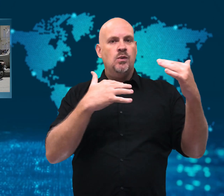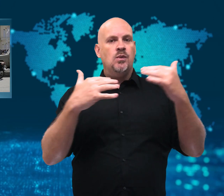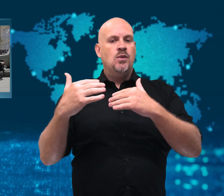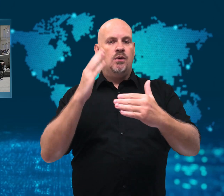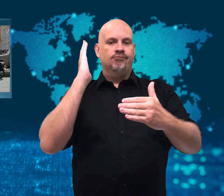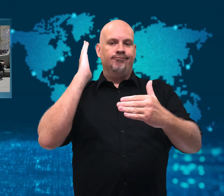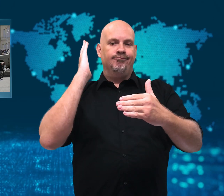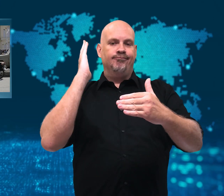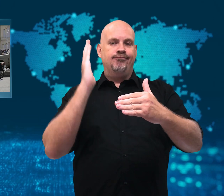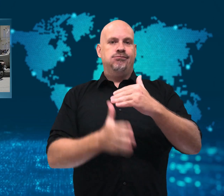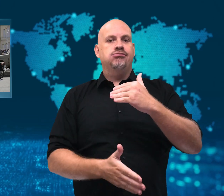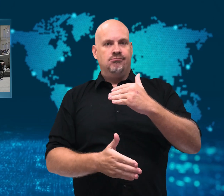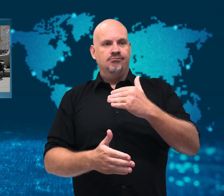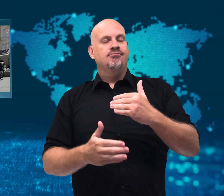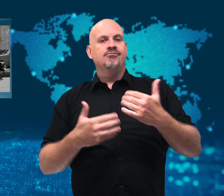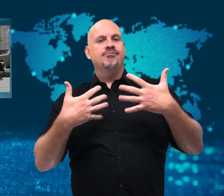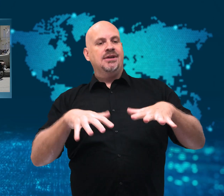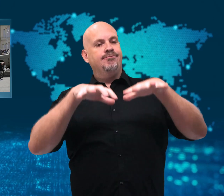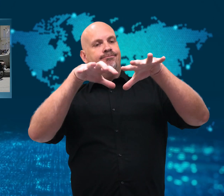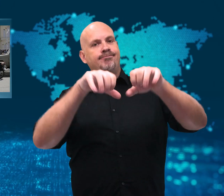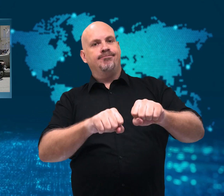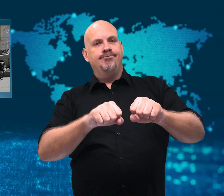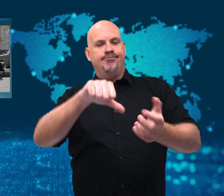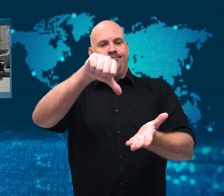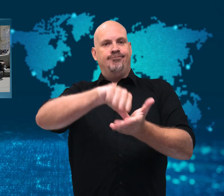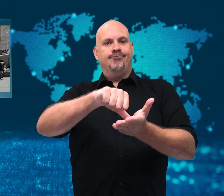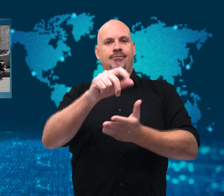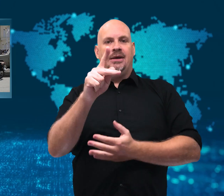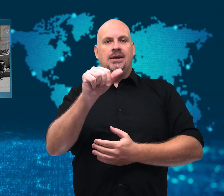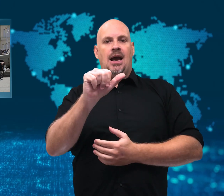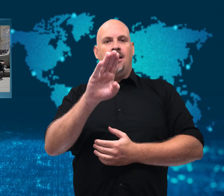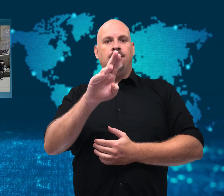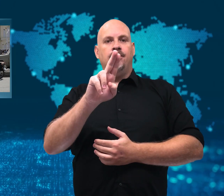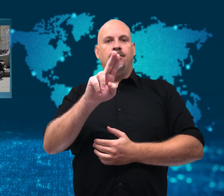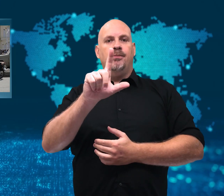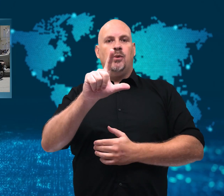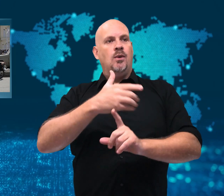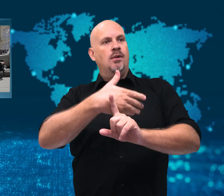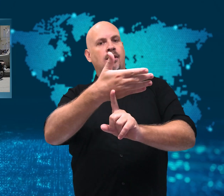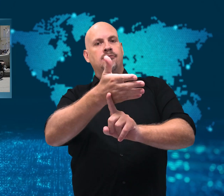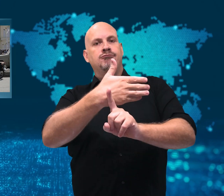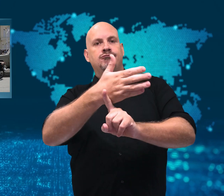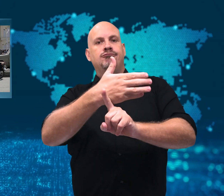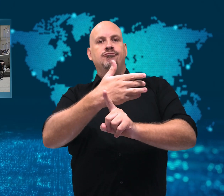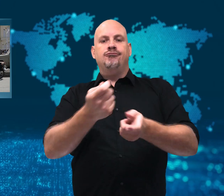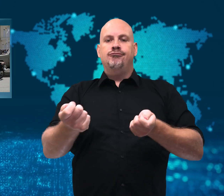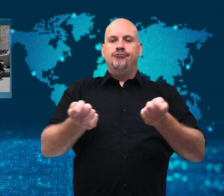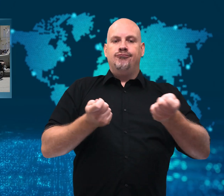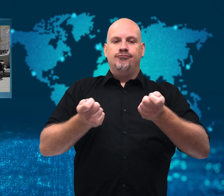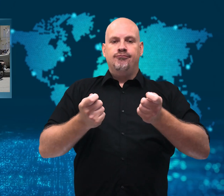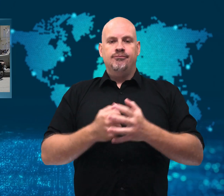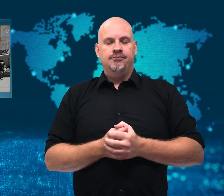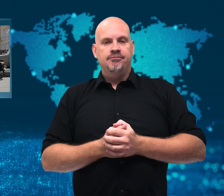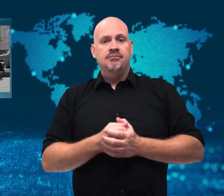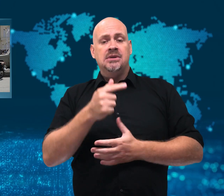the Taliban declared victory and the end of a 20-year war when they